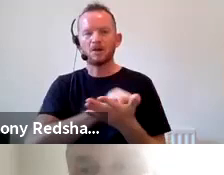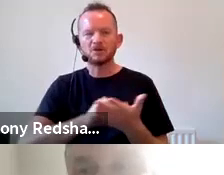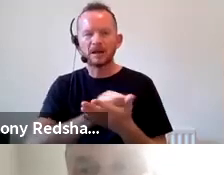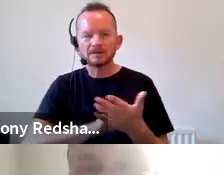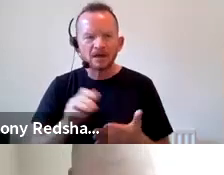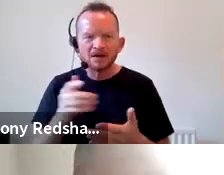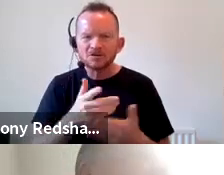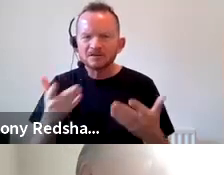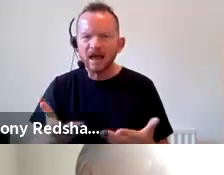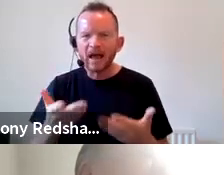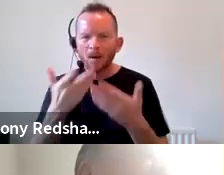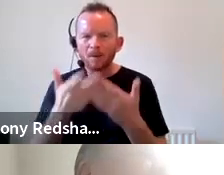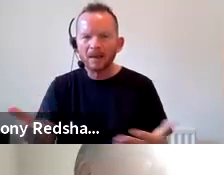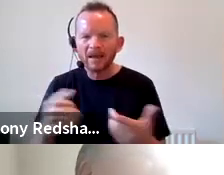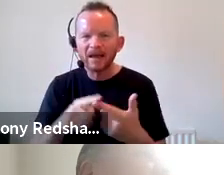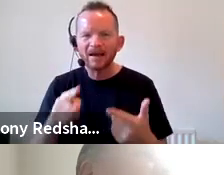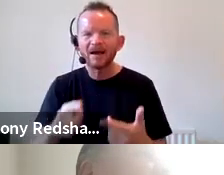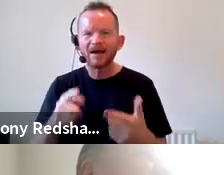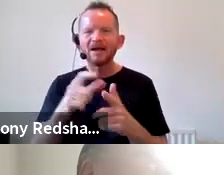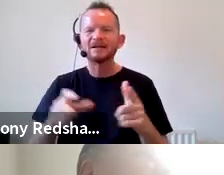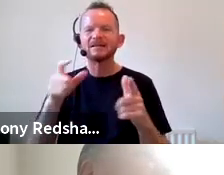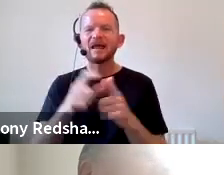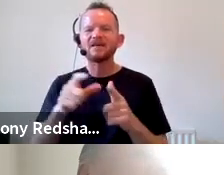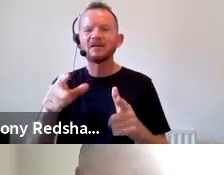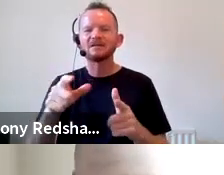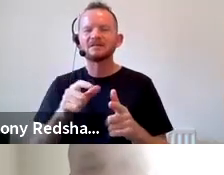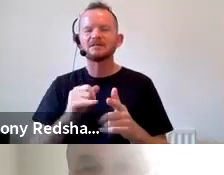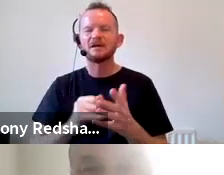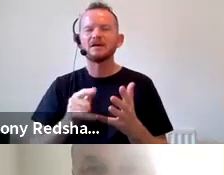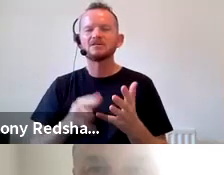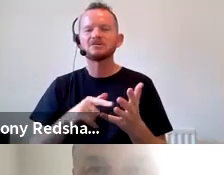And so you should know appears so now you're David.